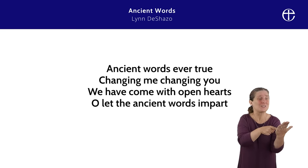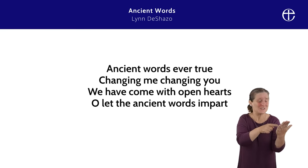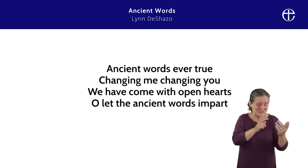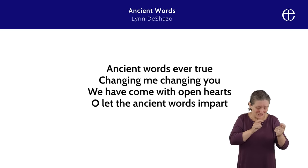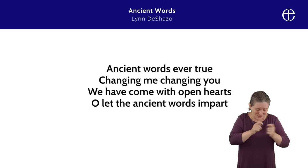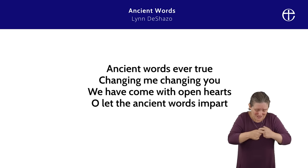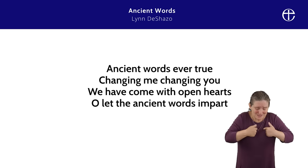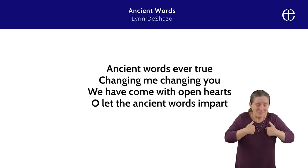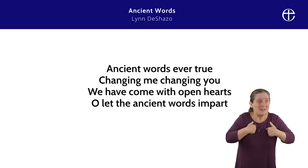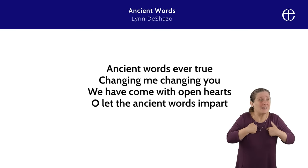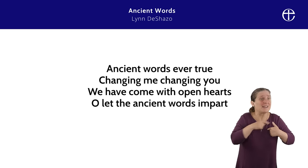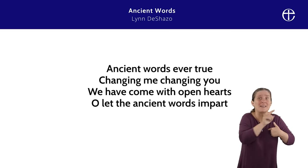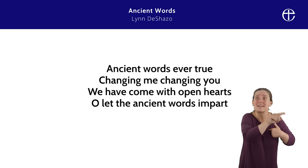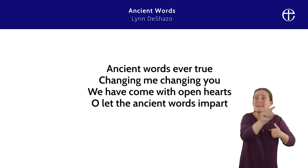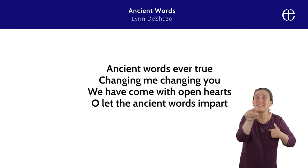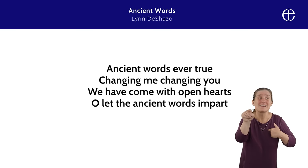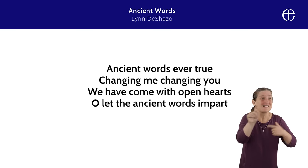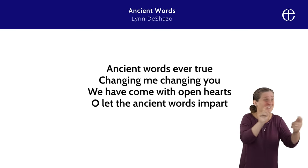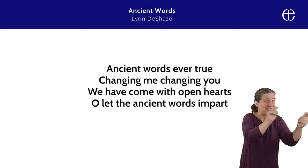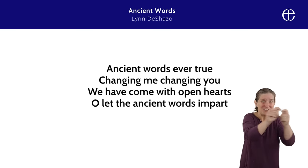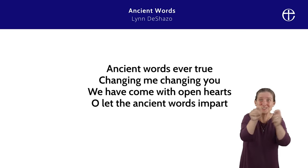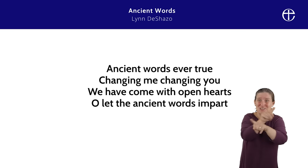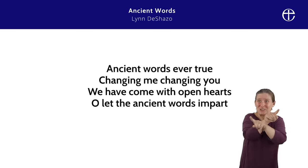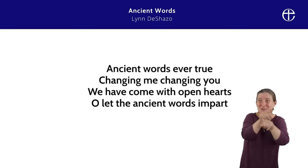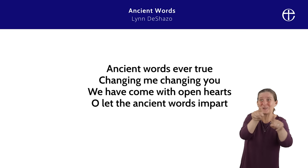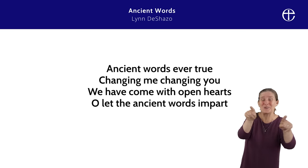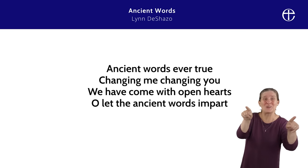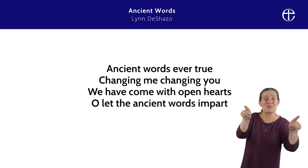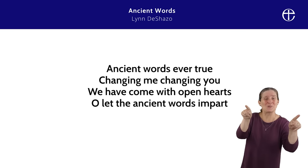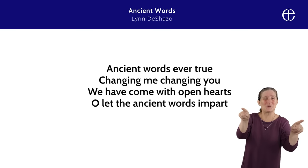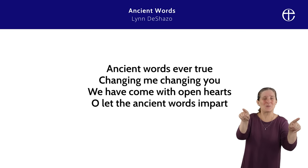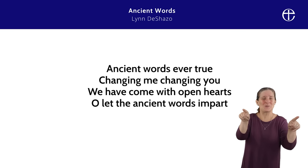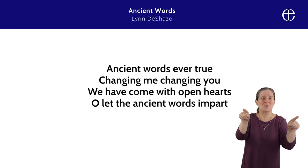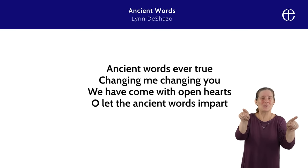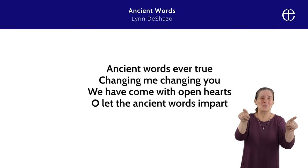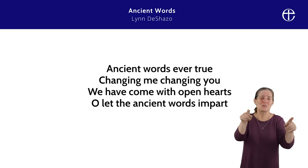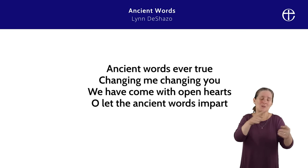Changing me and changing you